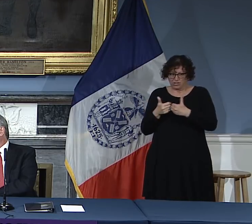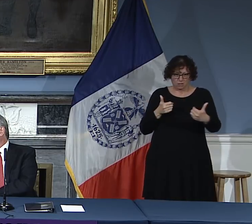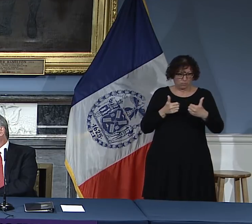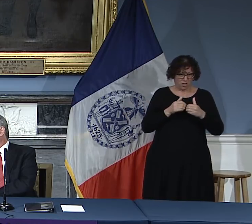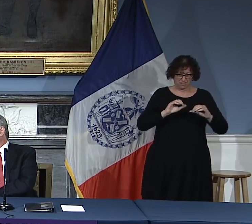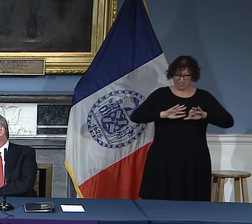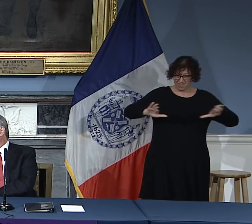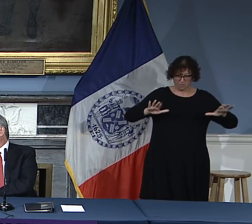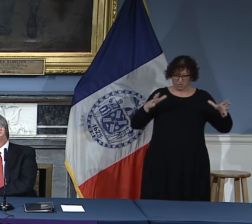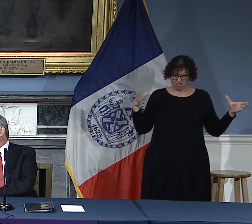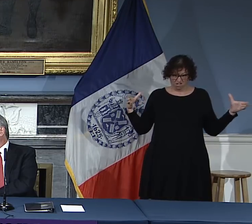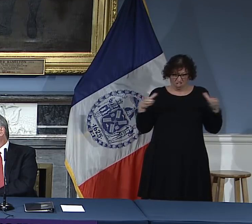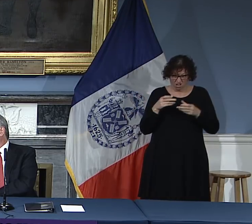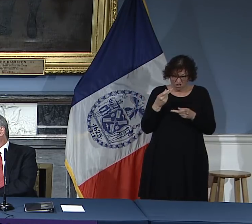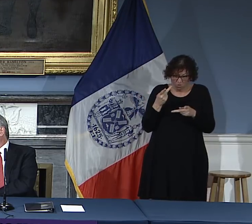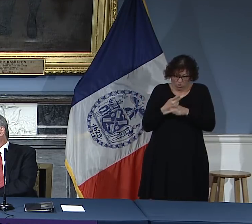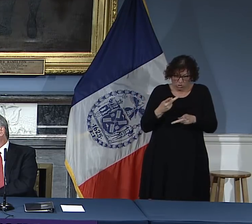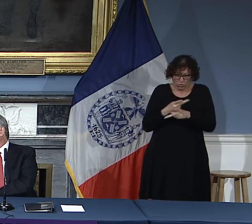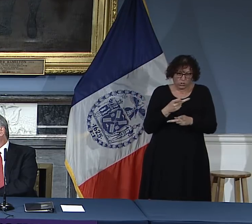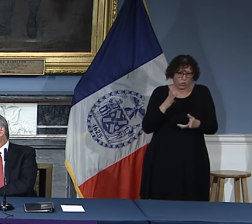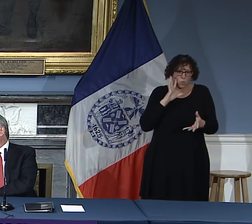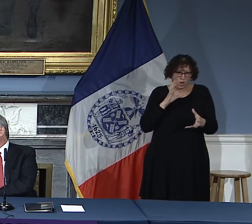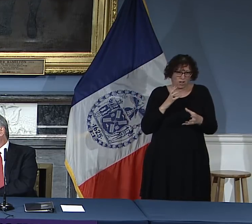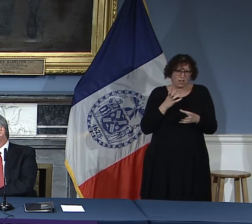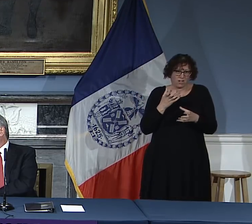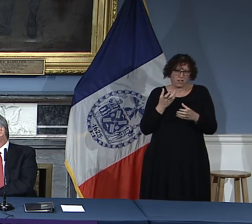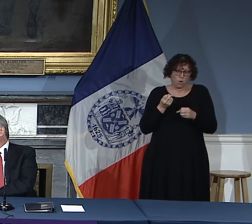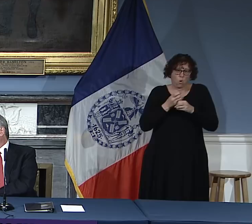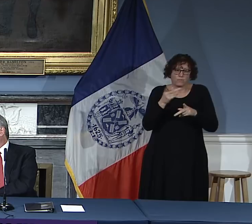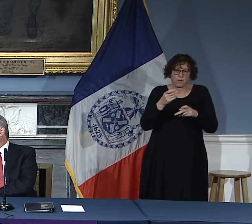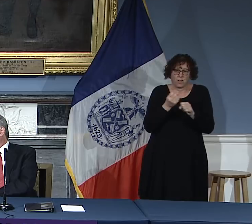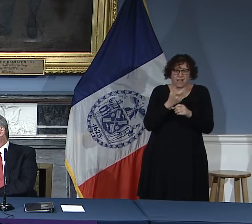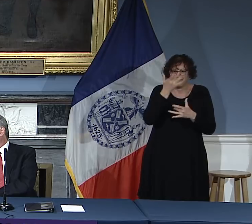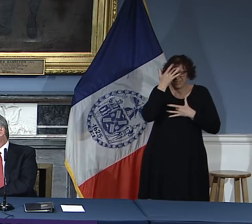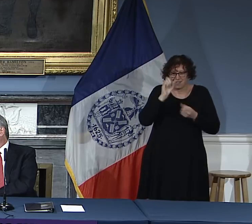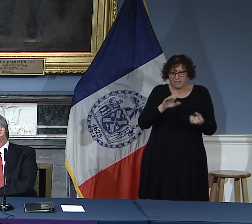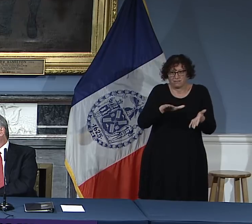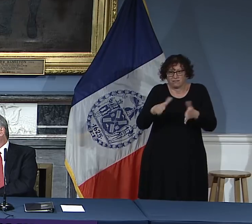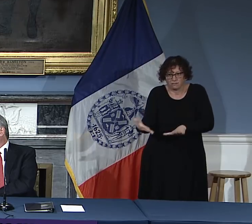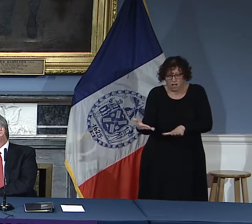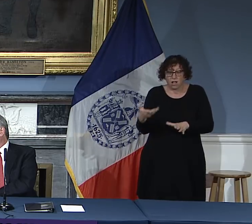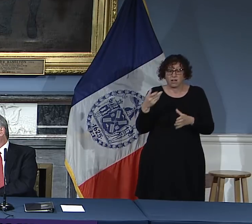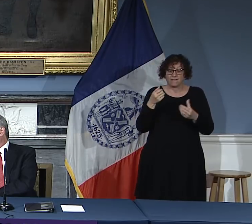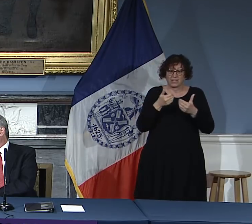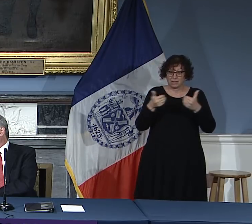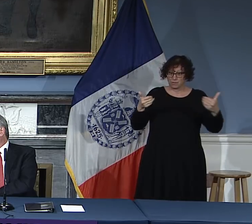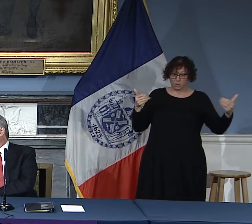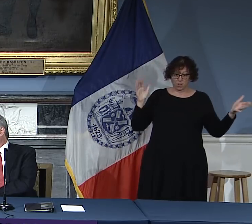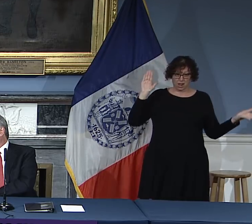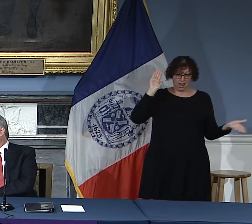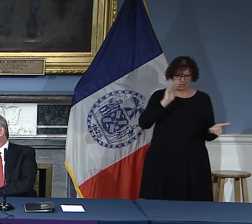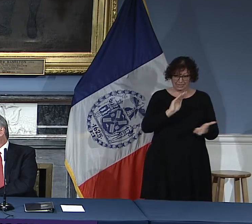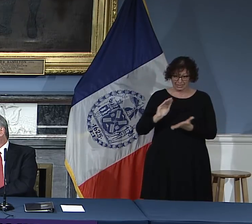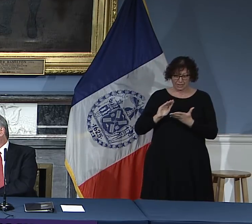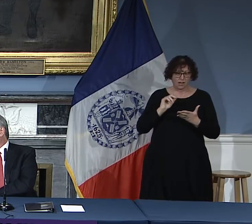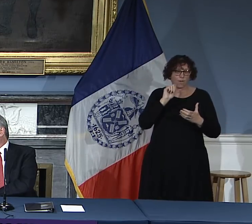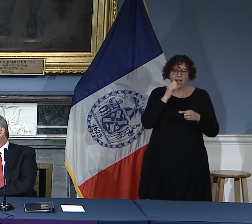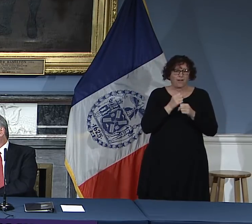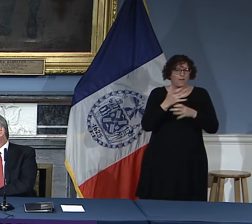REASONS BECAUSE THEY HAVEN'T HAD -- DIDN'T HAVE THE OPPORTUNITY TO ACECS TSH VEILTA HEALTH CARE THAT THEY NEED. SO THIS IS AS